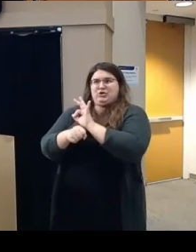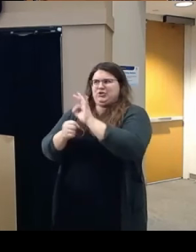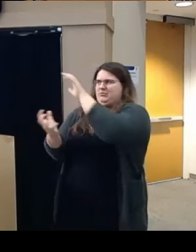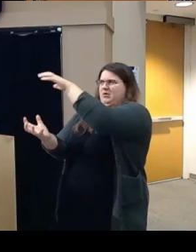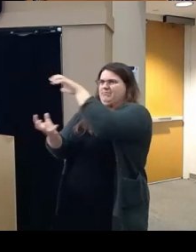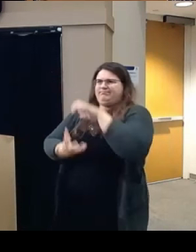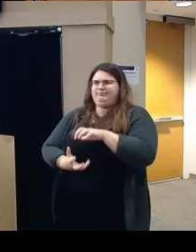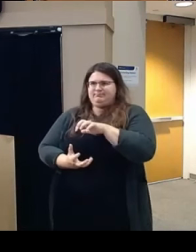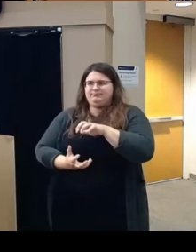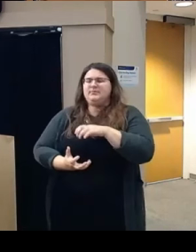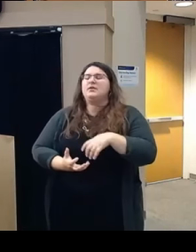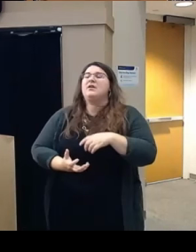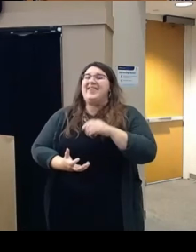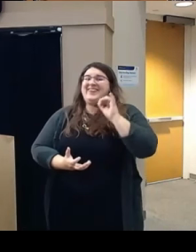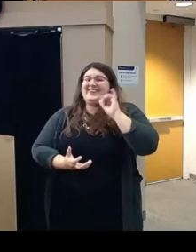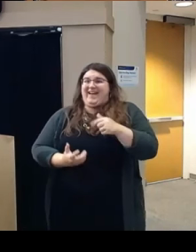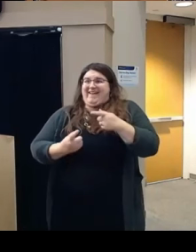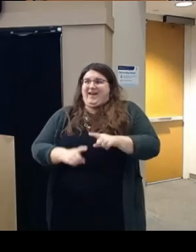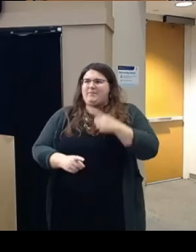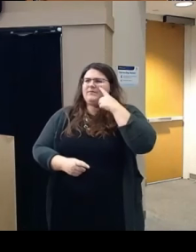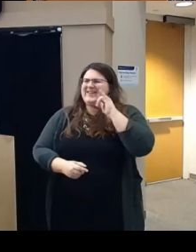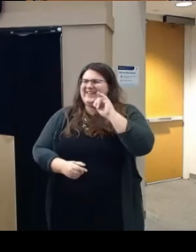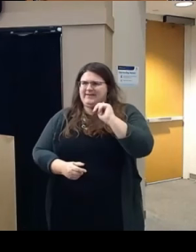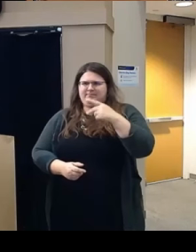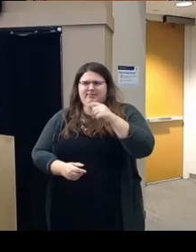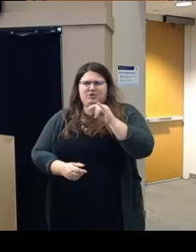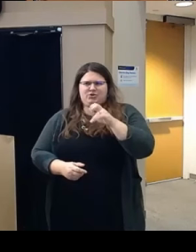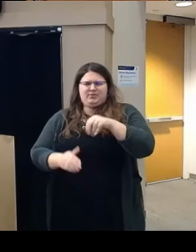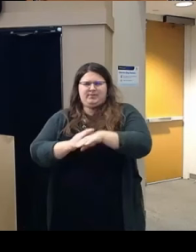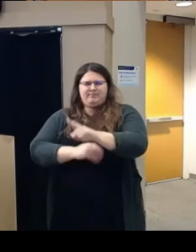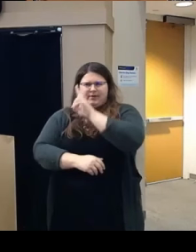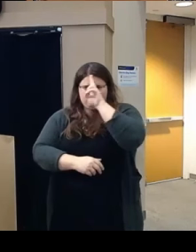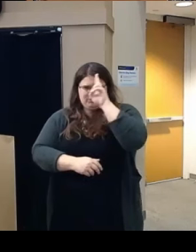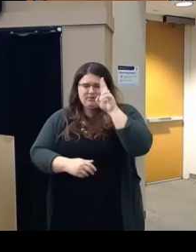I'm talking about all the Psychiatry units so that does not include like g92 and 192 um so